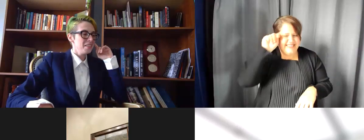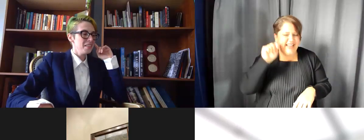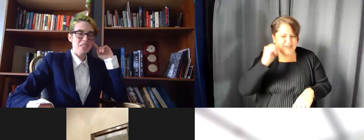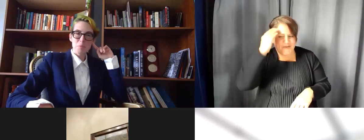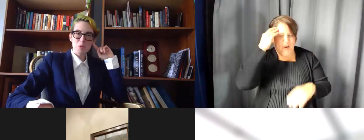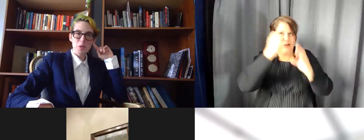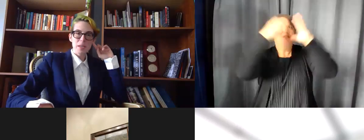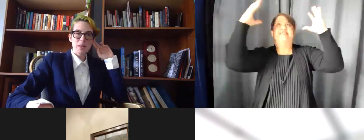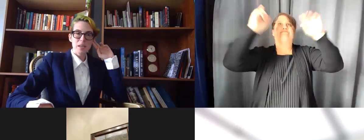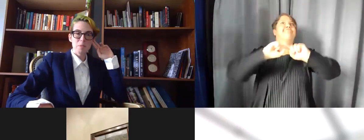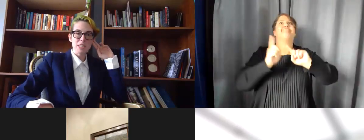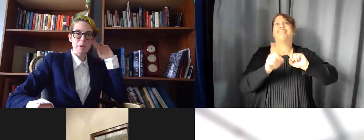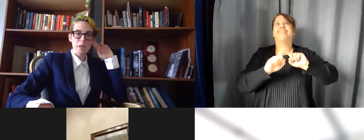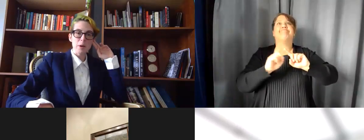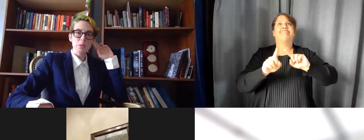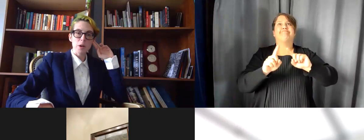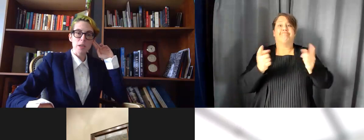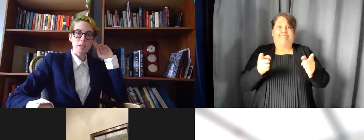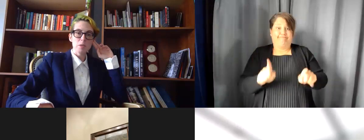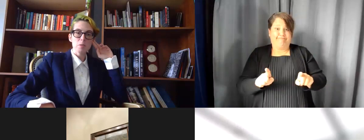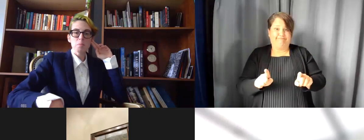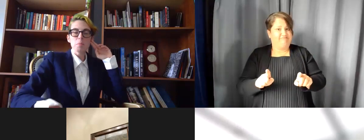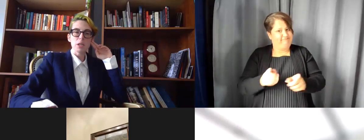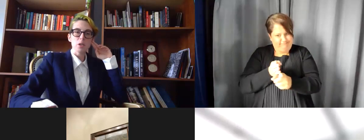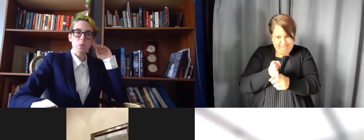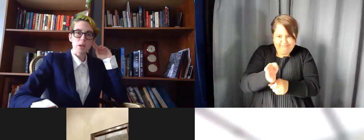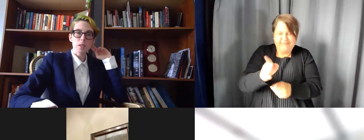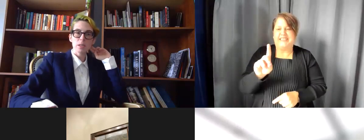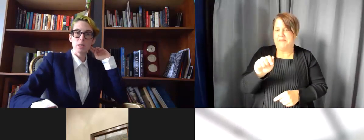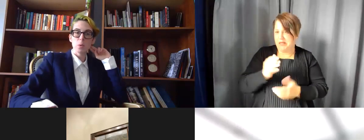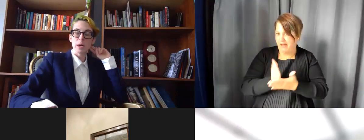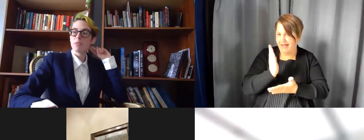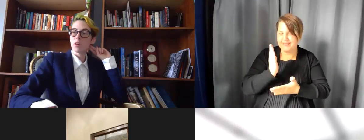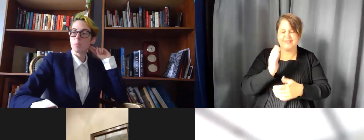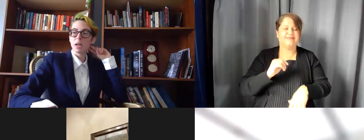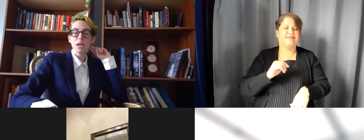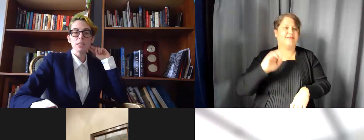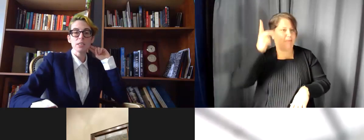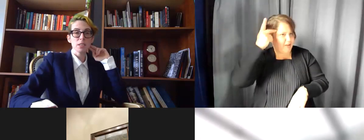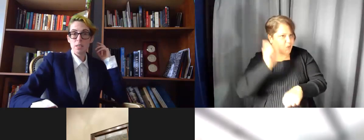Farrah Garland: ended up doing disability, rights, work and political work. And what have you? Because